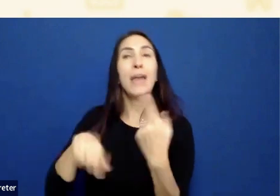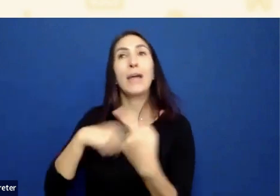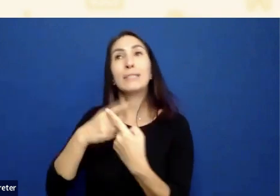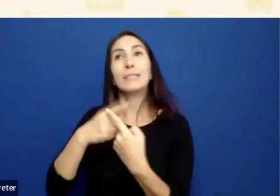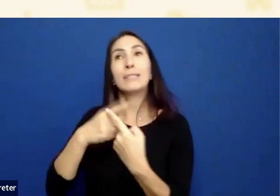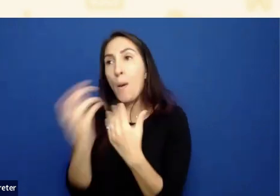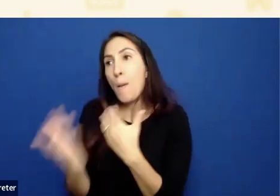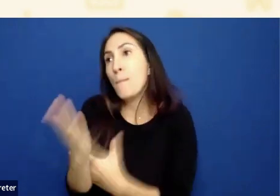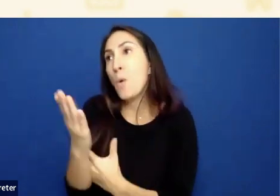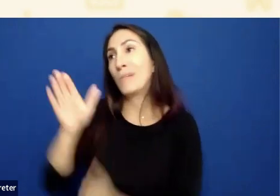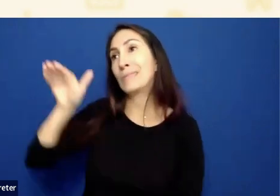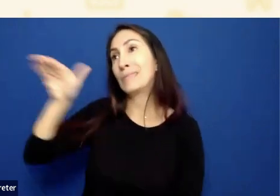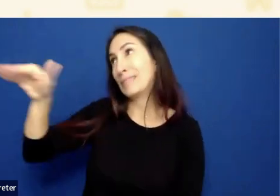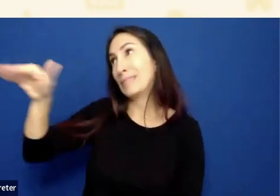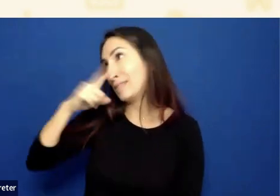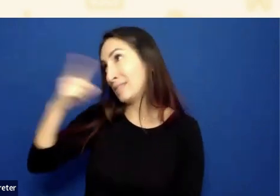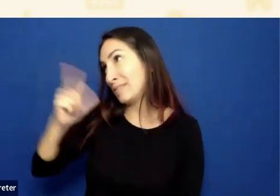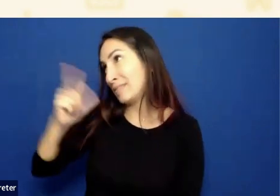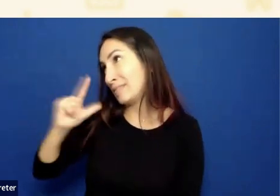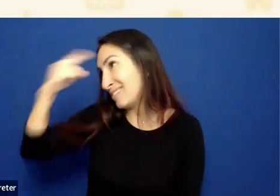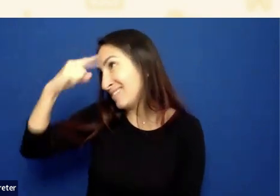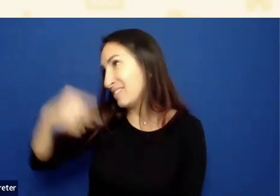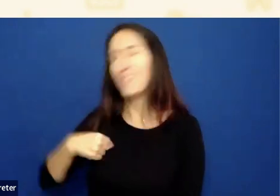I'd like to be able to independently get in there